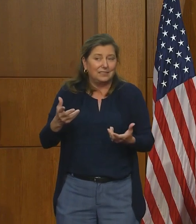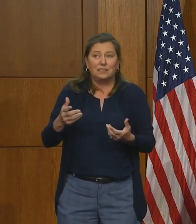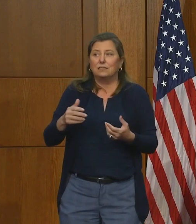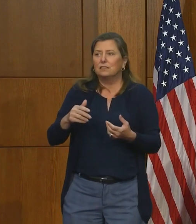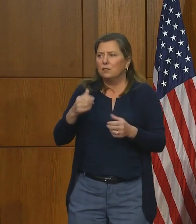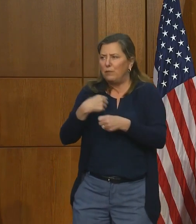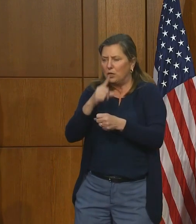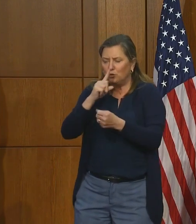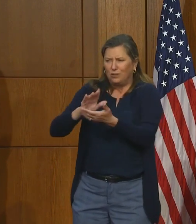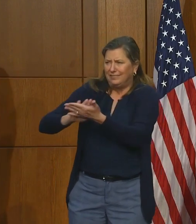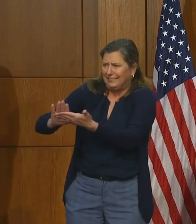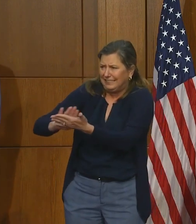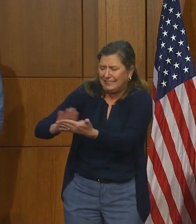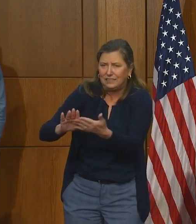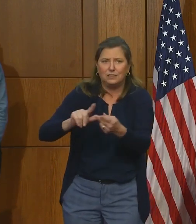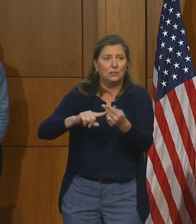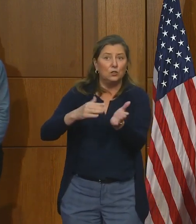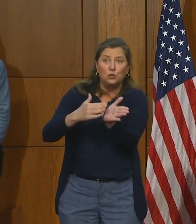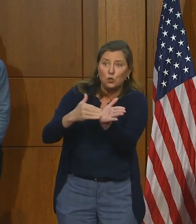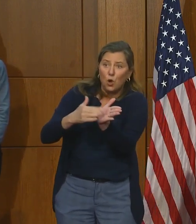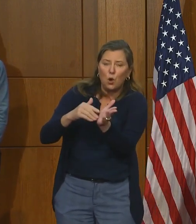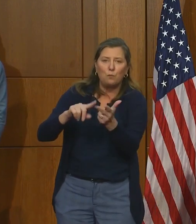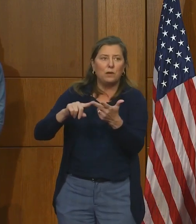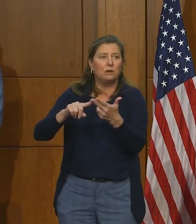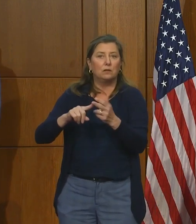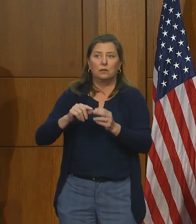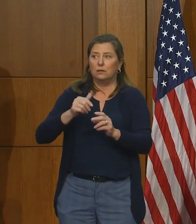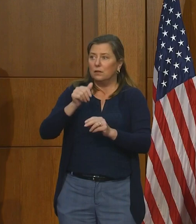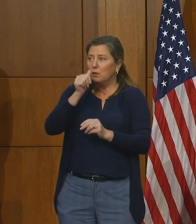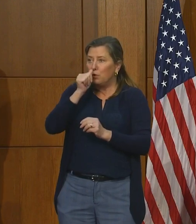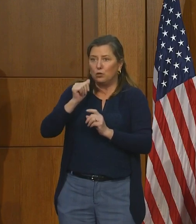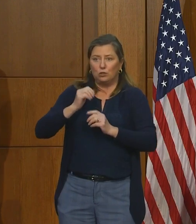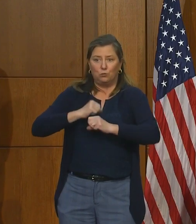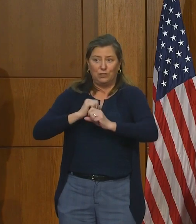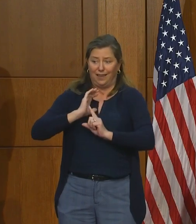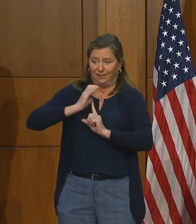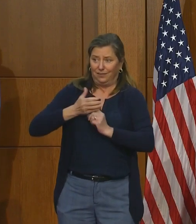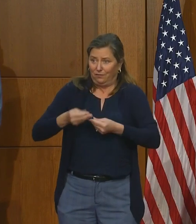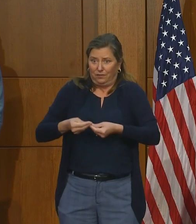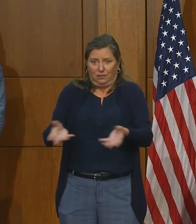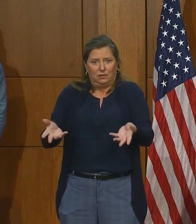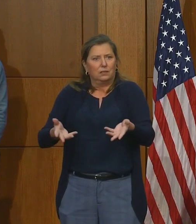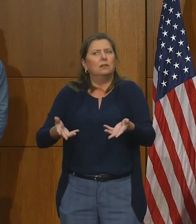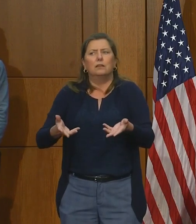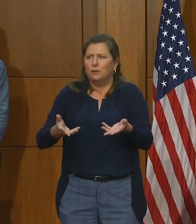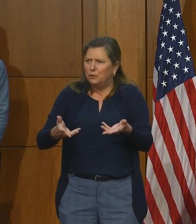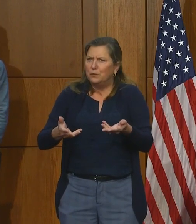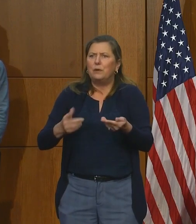THOUSAND INMATES THAT THEY HAVE CUSTODY OF- ALL THE HYGIENE THE SOAP- THE PROBE PERSONAL